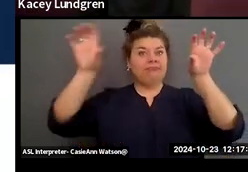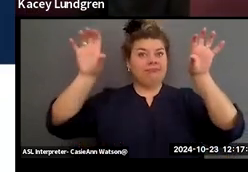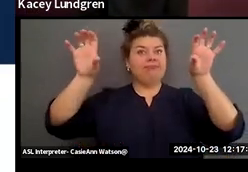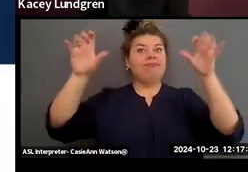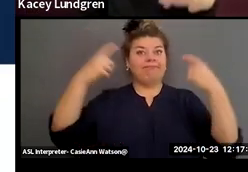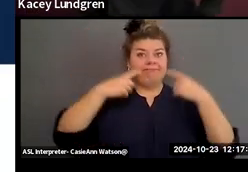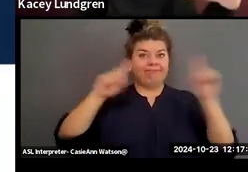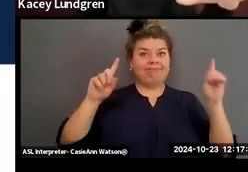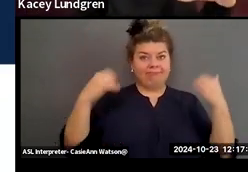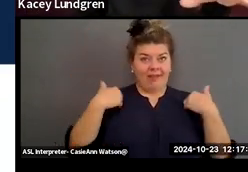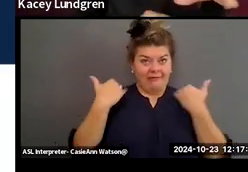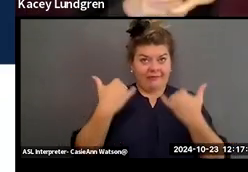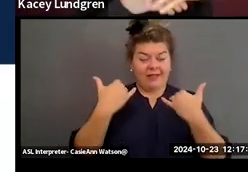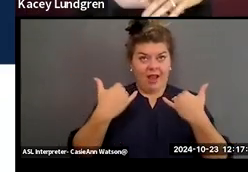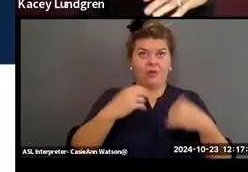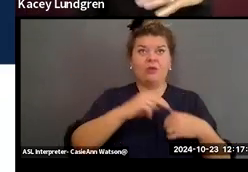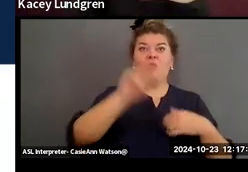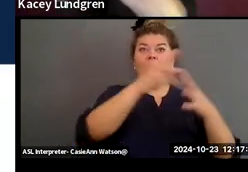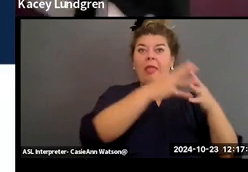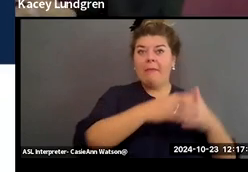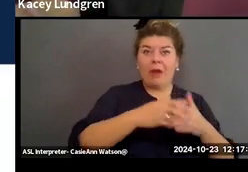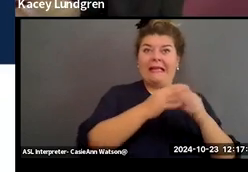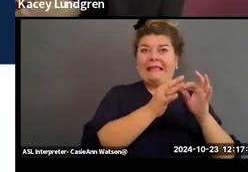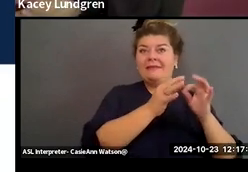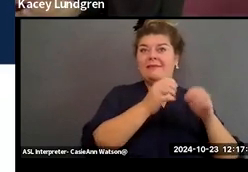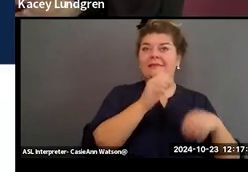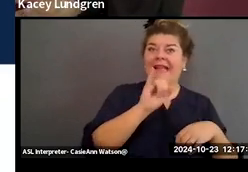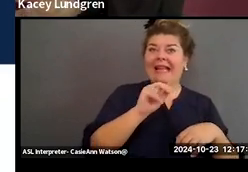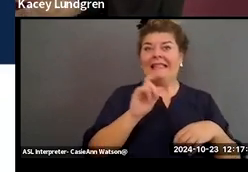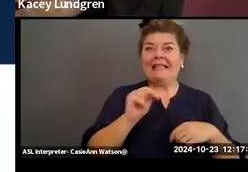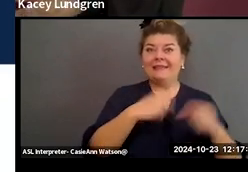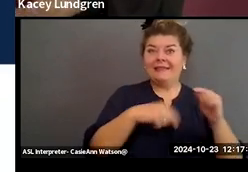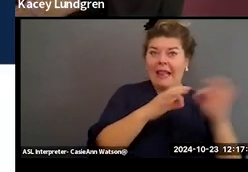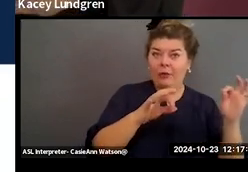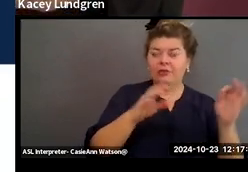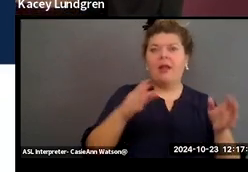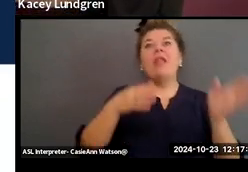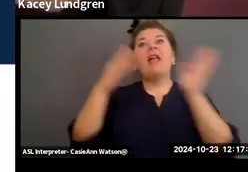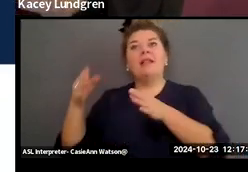So now we've got North American Indian Sign Language, we've got Martha's Vineyard Sign Languages,